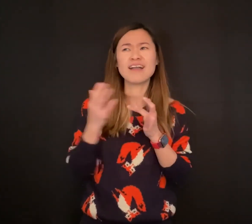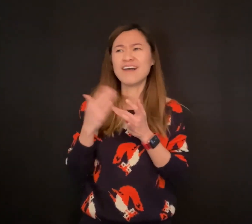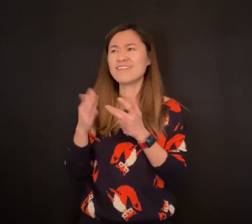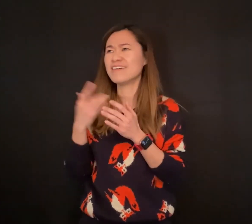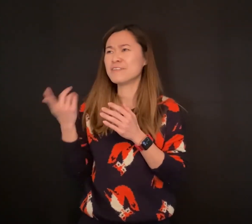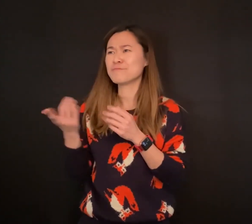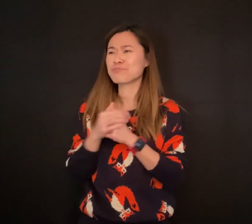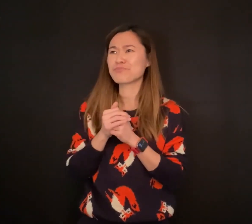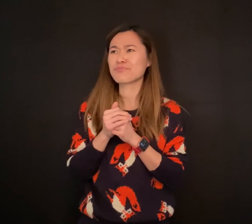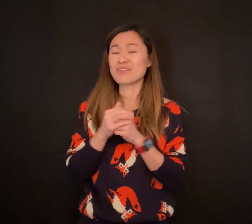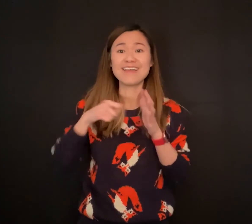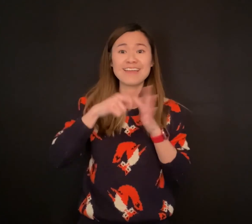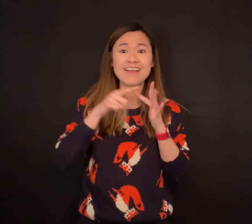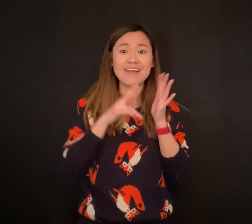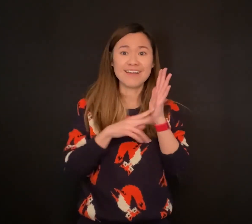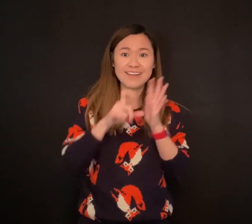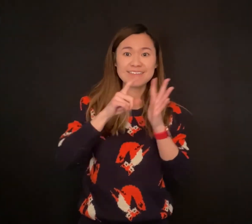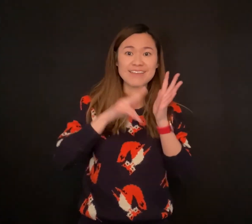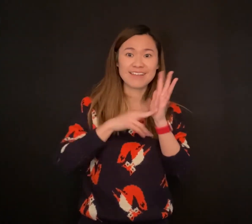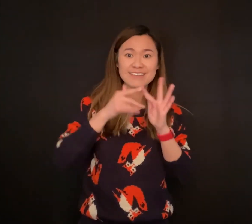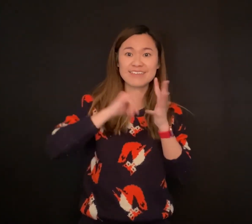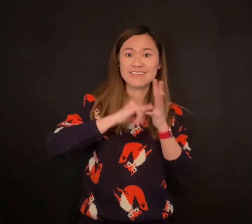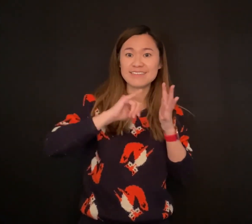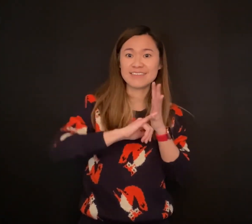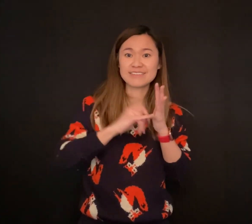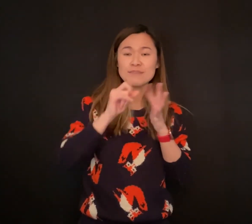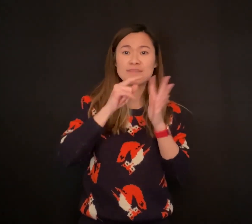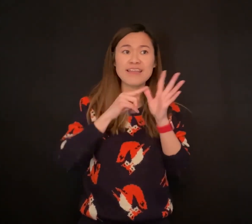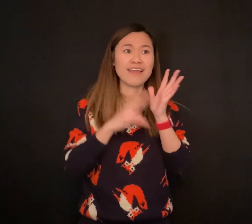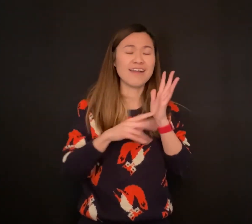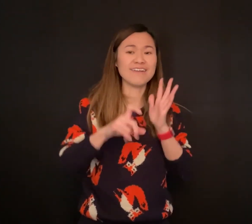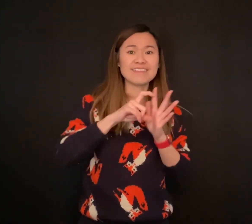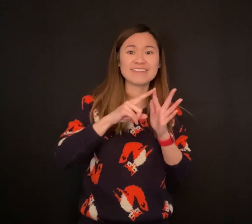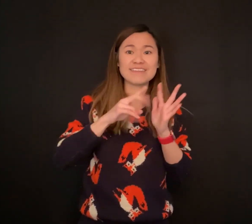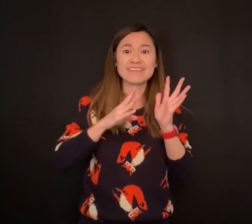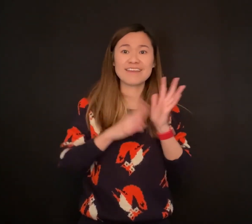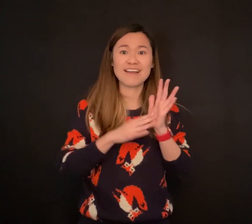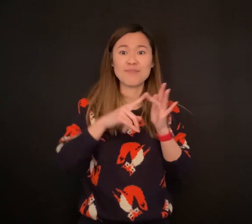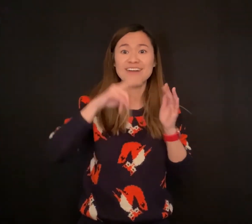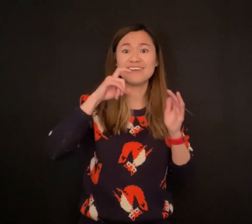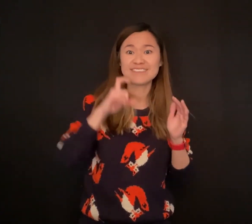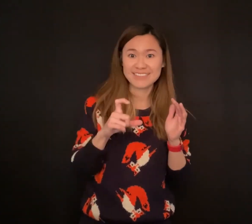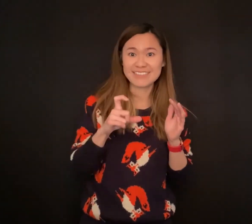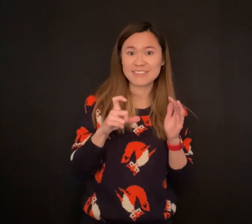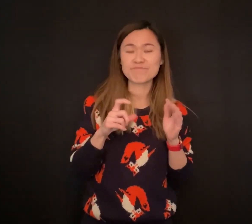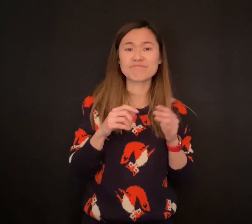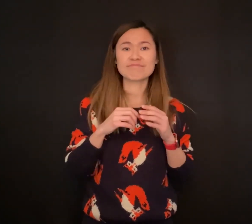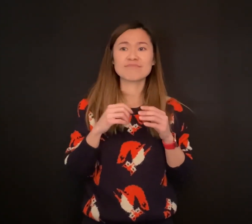And there are other ones. There's the Kindness Pandemic.